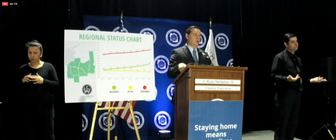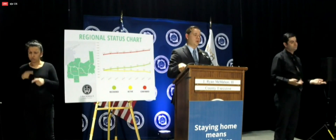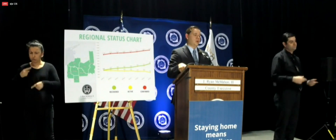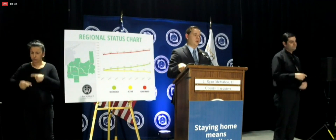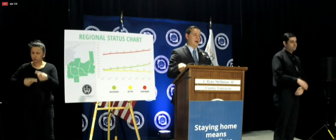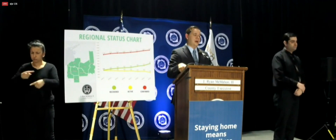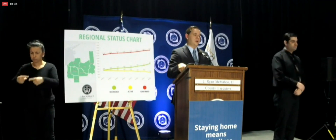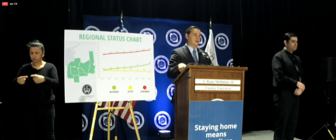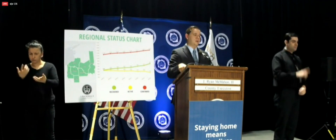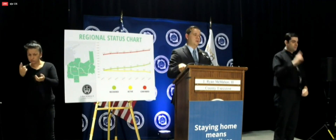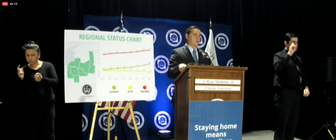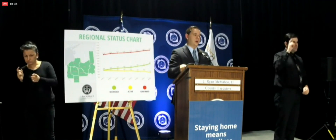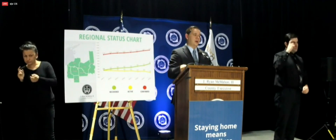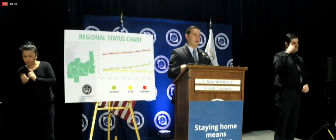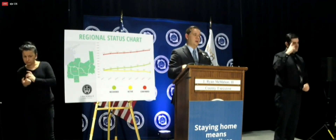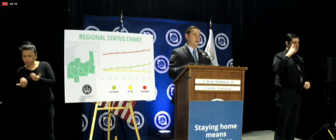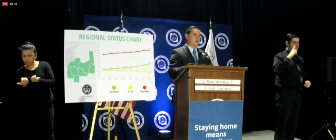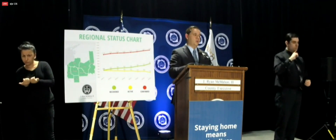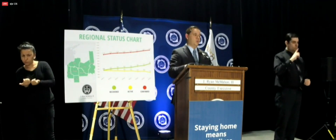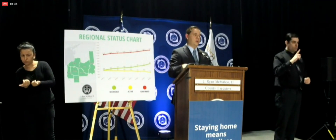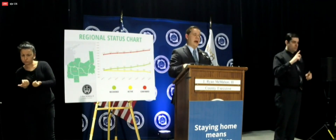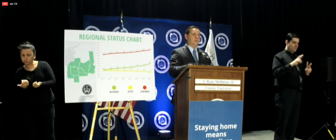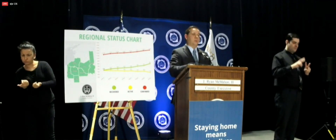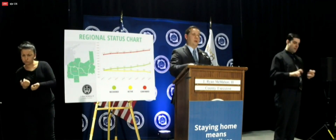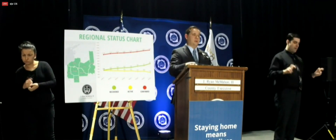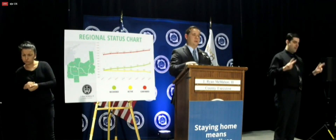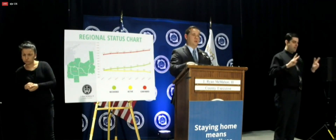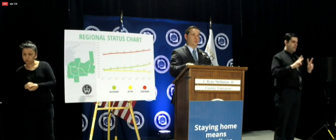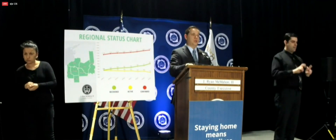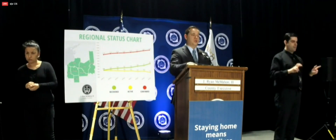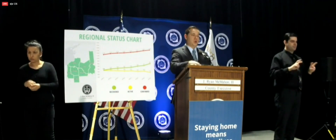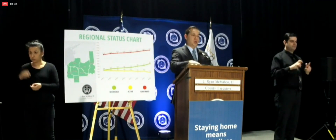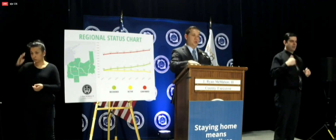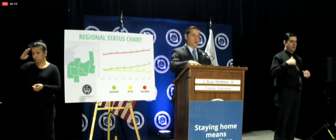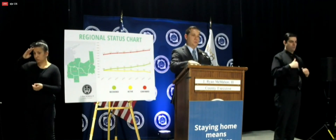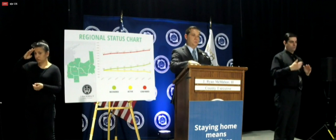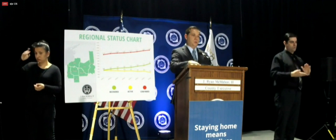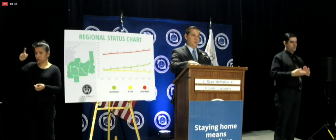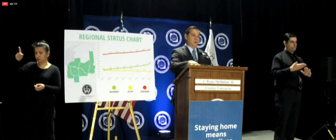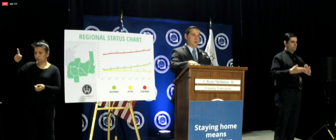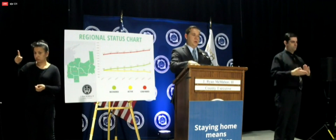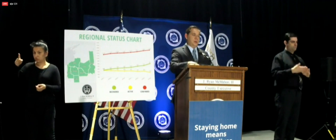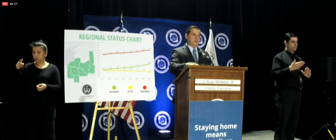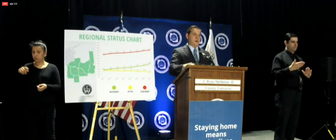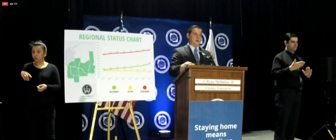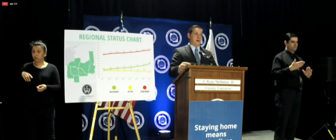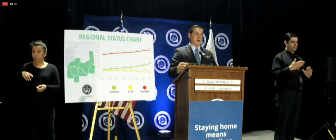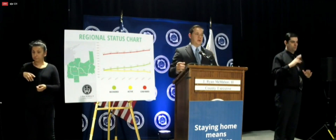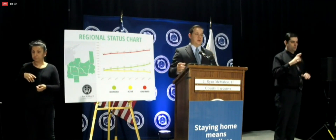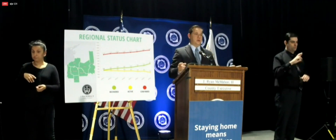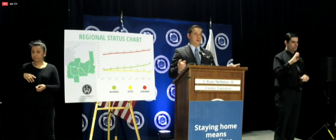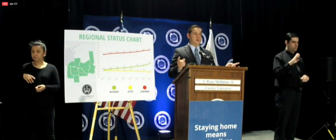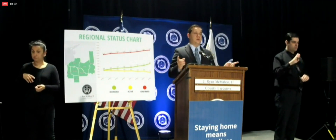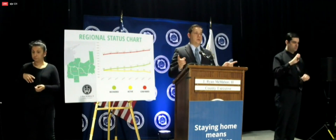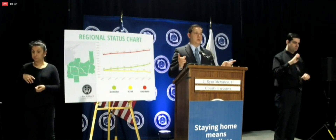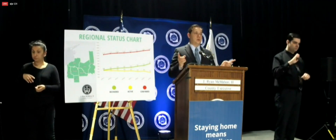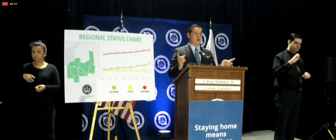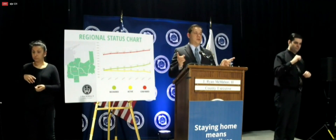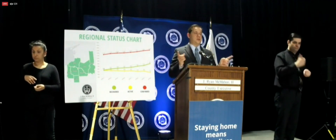I THINK THAT YOU'LL SEE GOVERNMENTS HAVE TO REALLY LOOK AT THE WAY WE OPERATE, AND